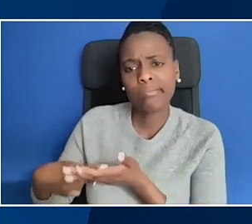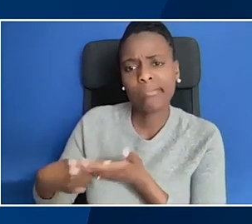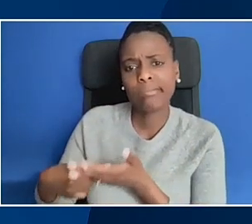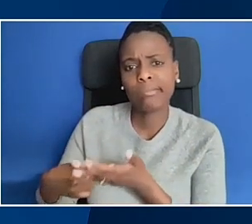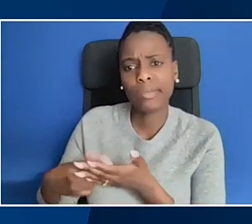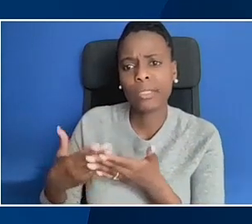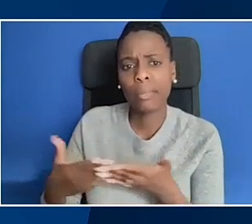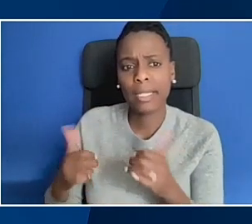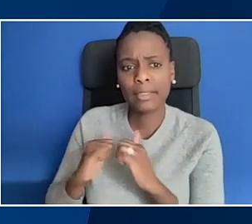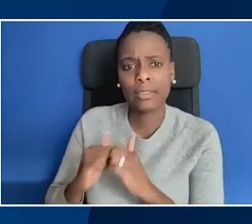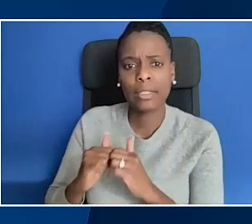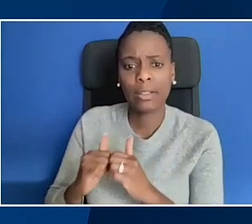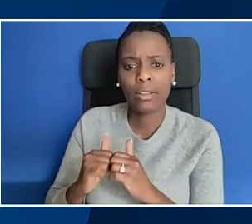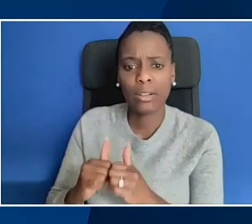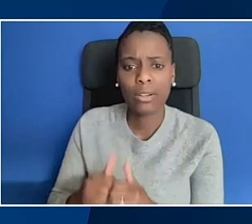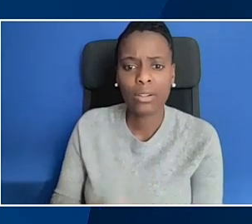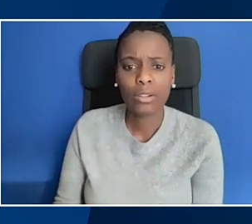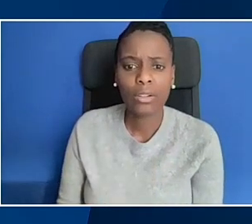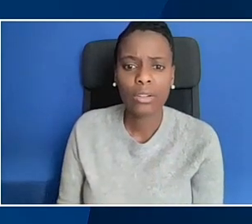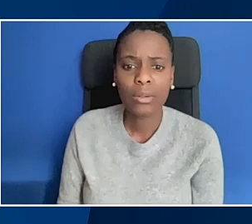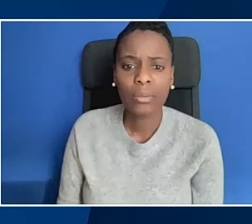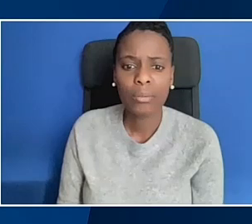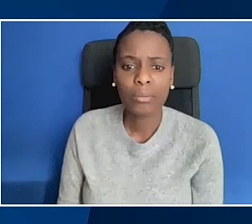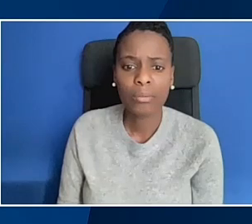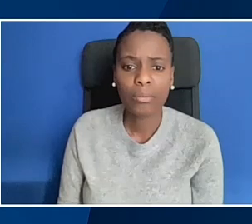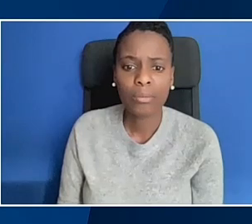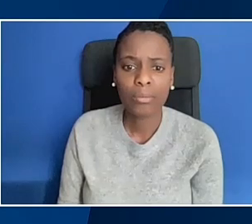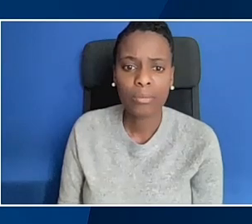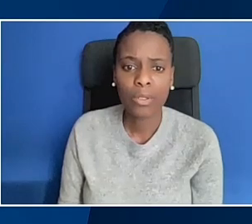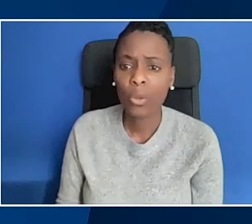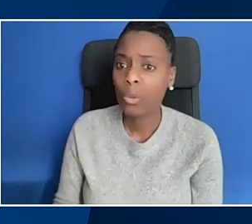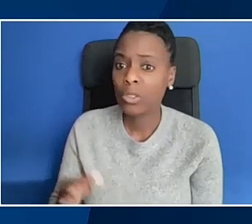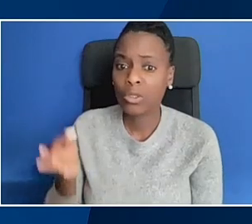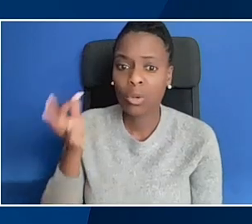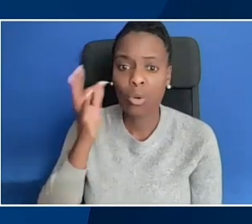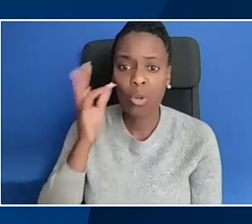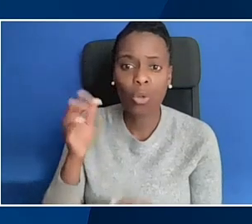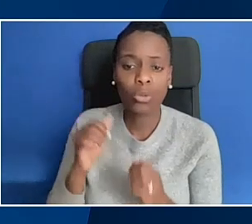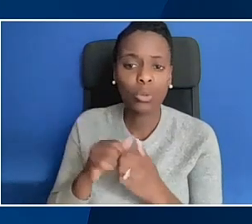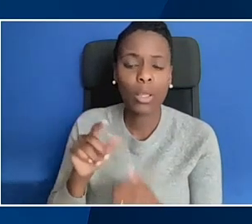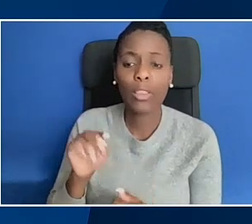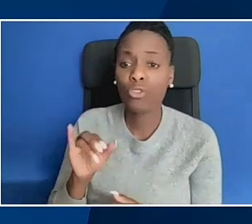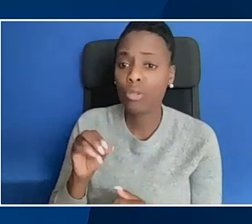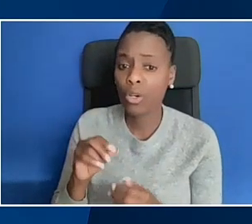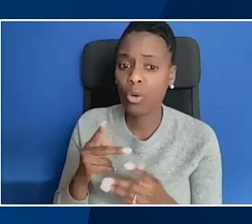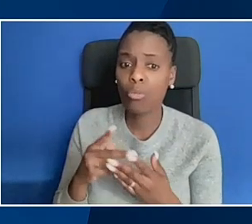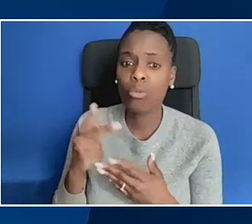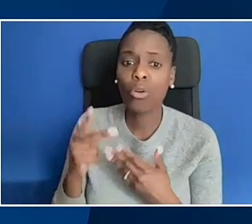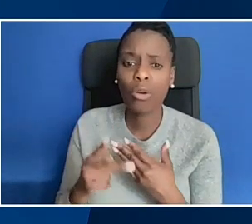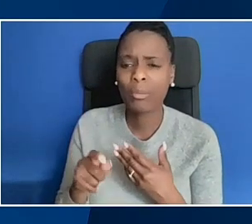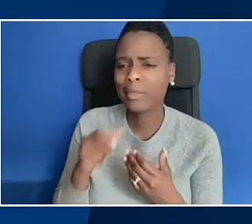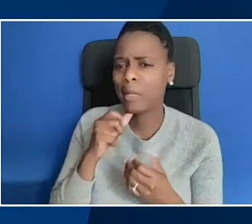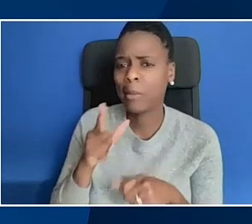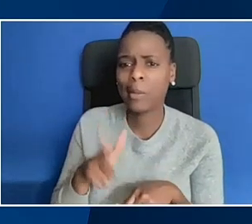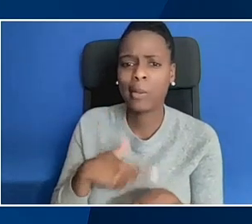Put our heads round it because we're so close with working with TRIO Programs. It shouldn't take a long time. We don't need ten minutes.